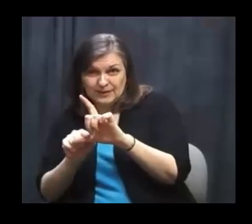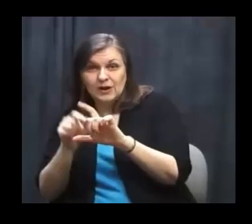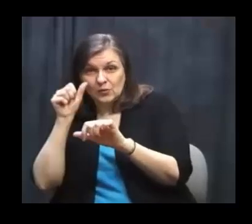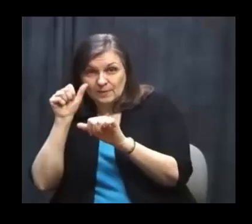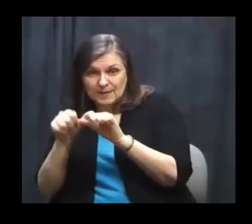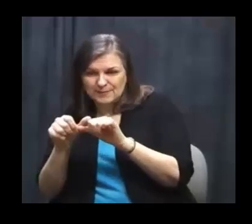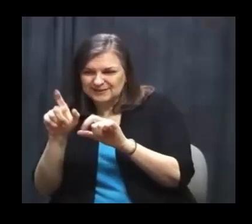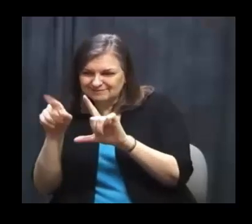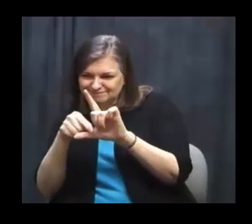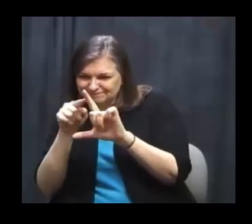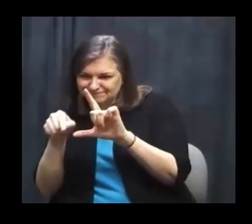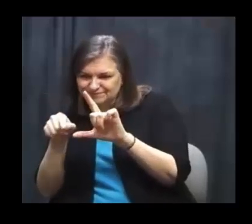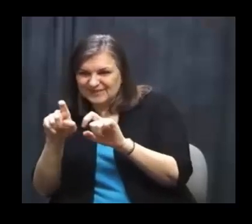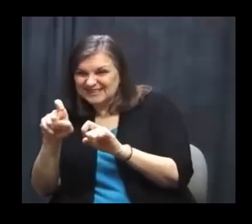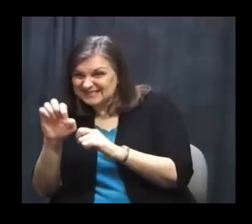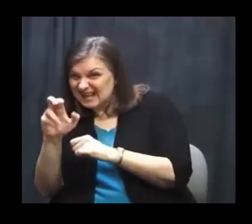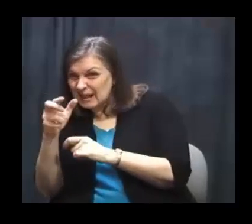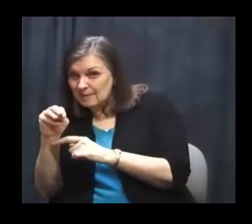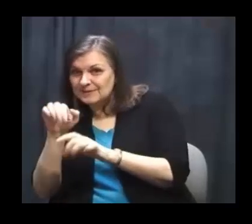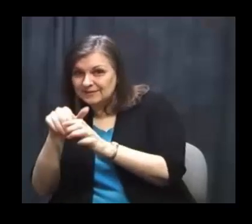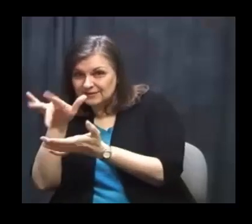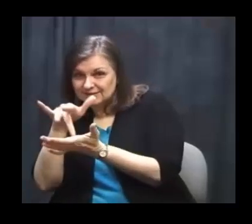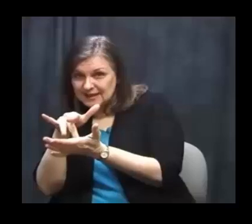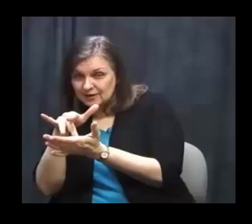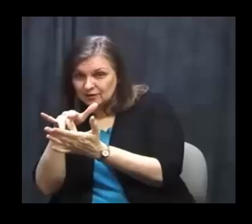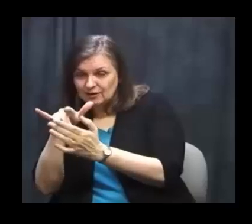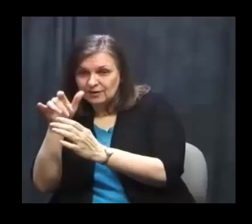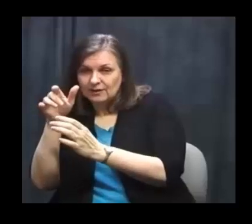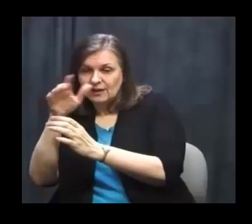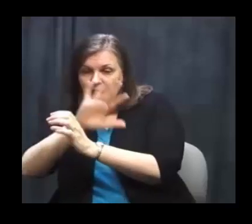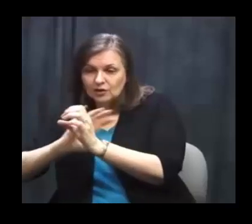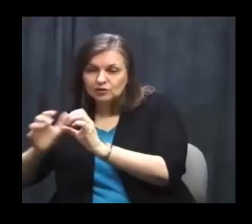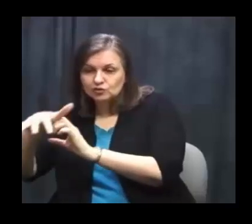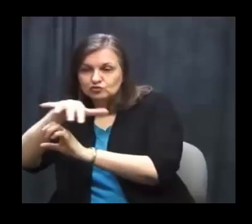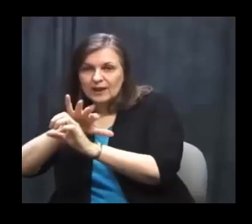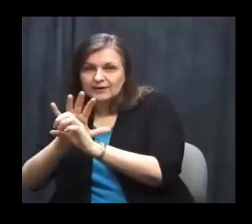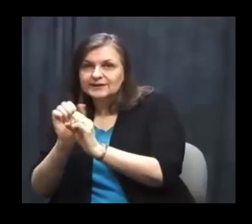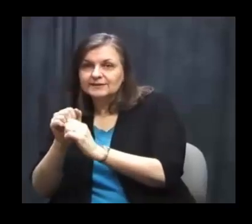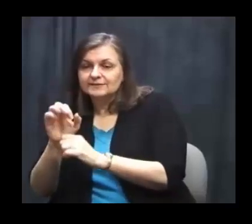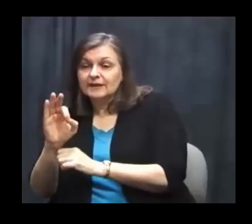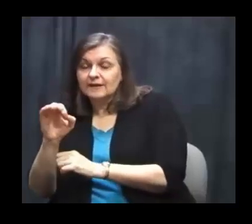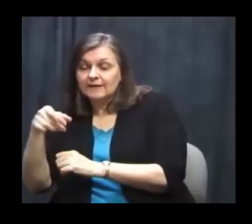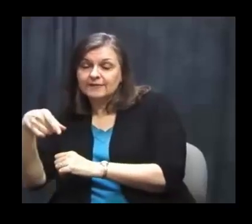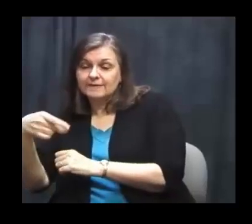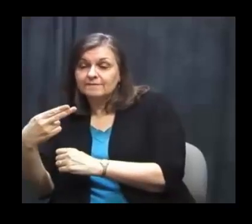remember that xylem is in the center surrounded by the phloem this will be important